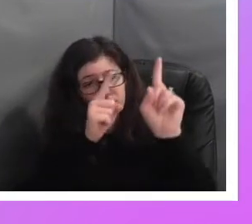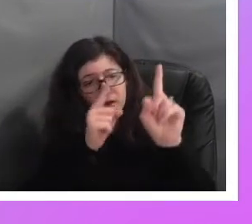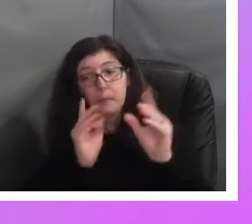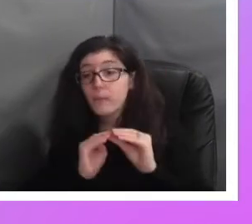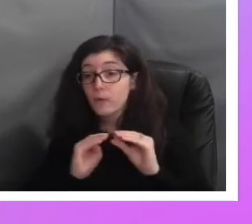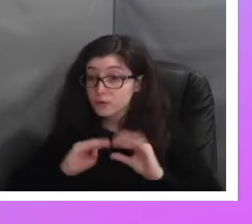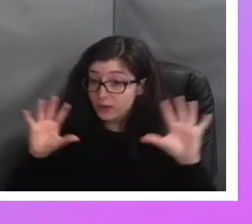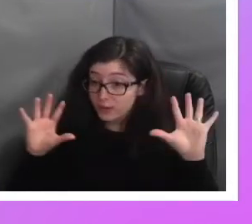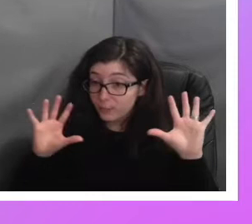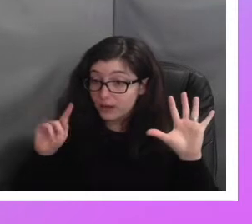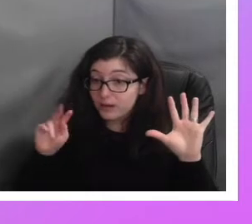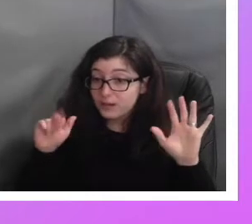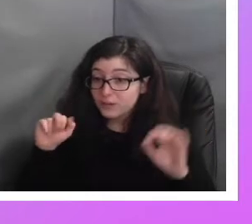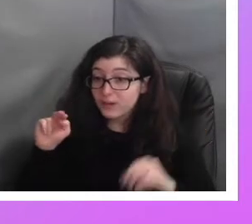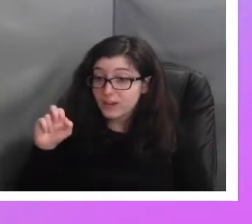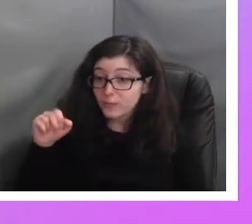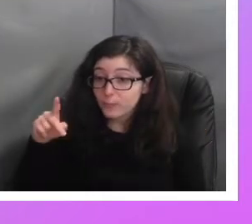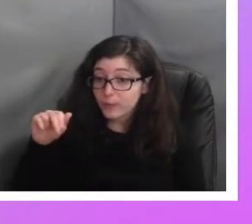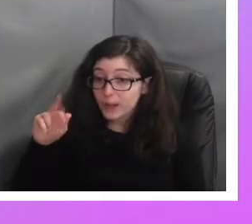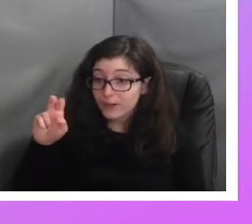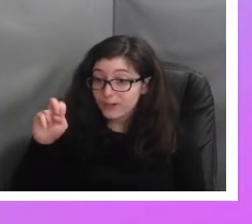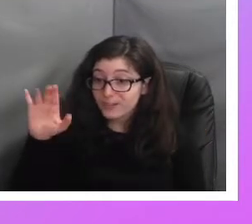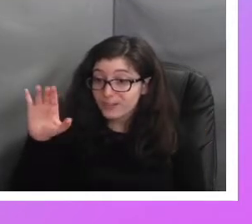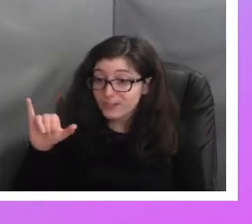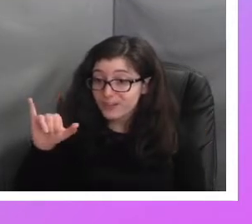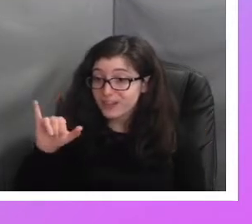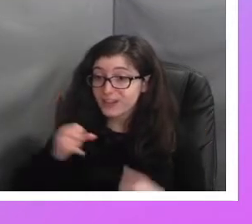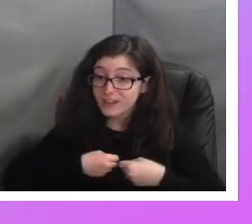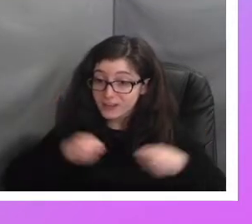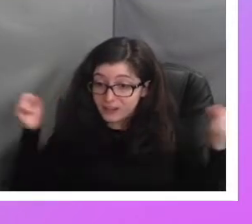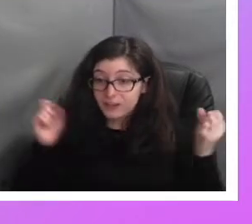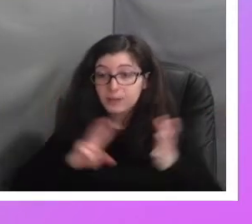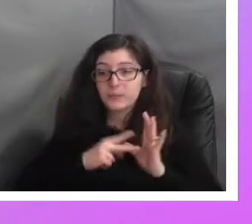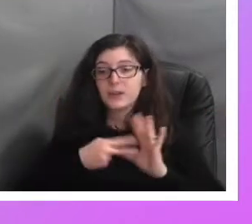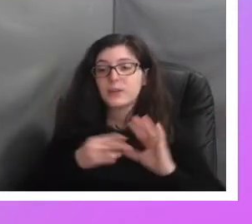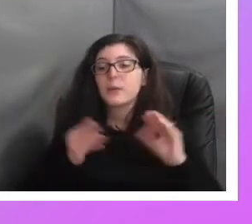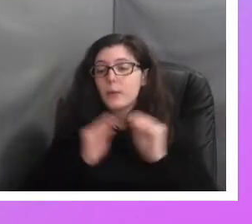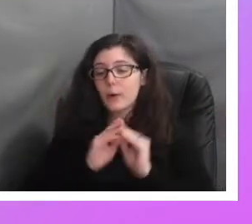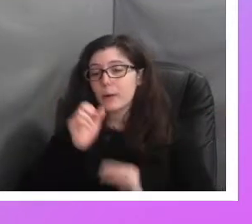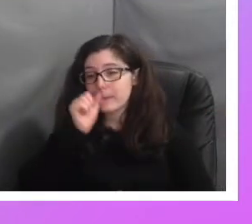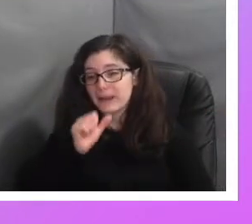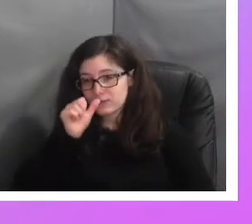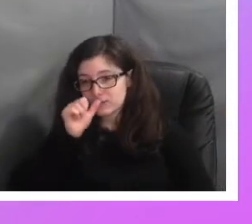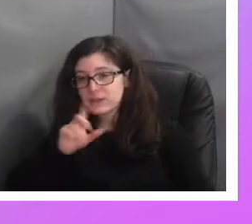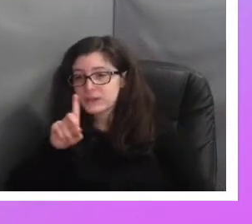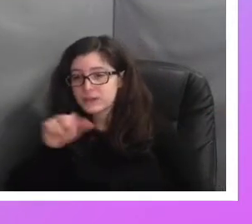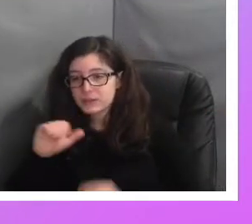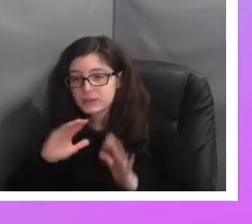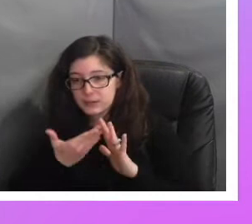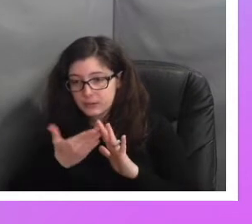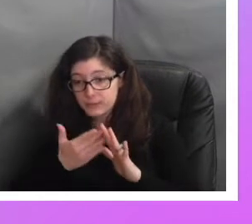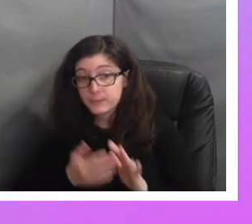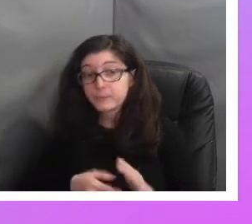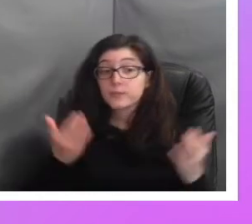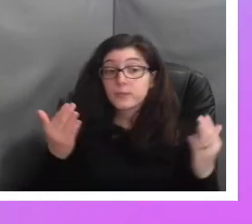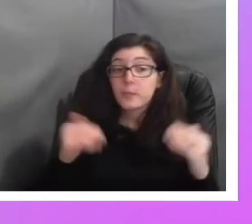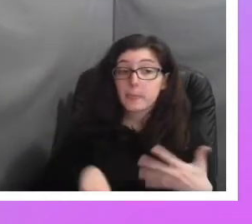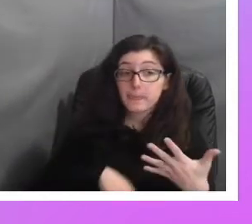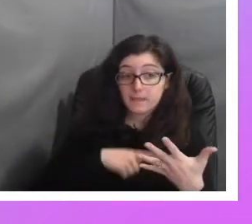on the disability community's part. And then, really important, training for developers